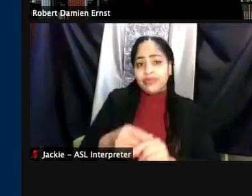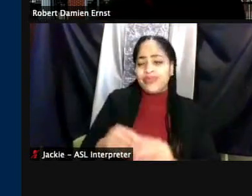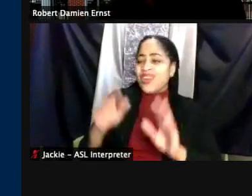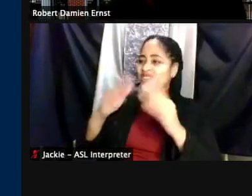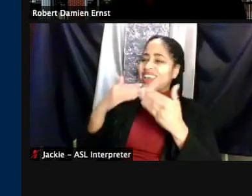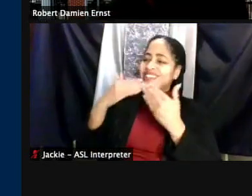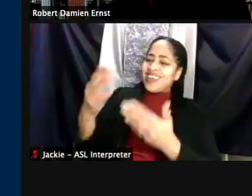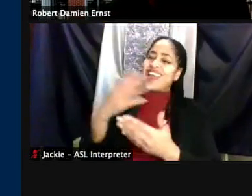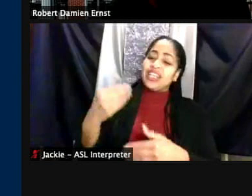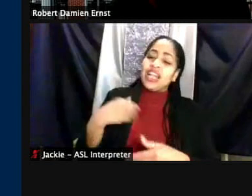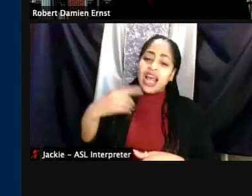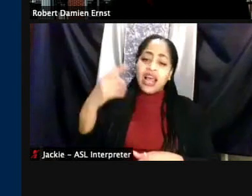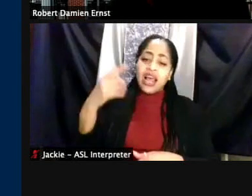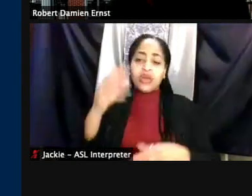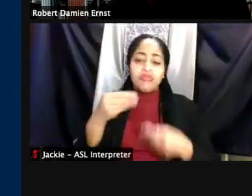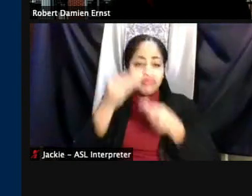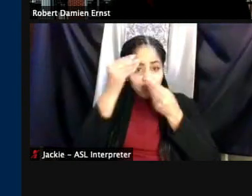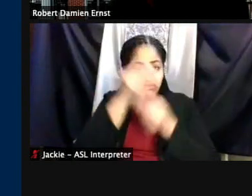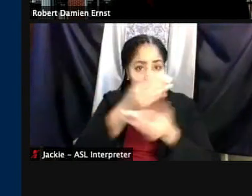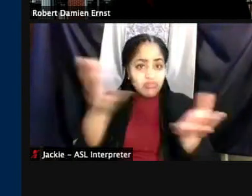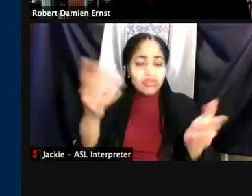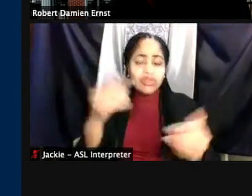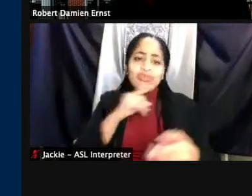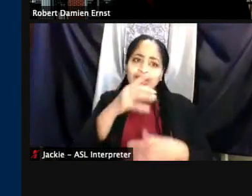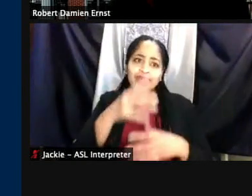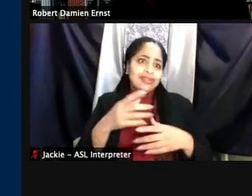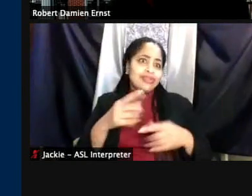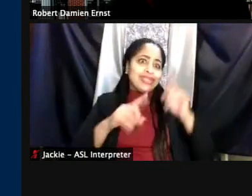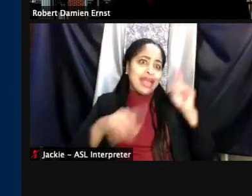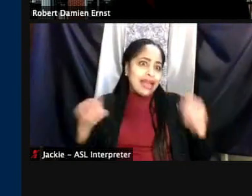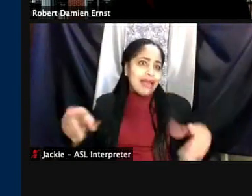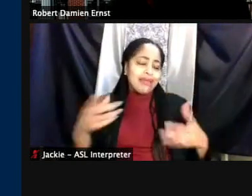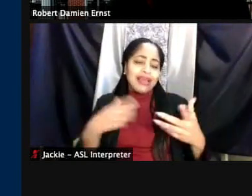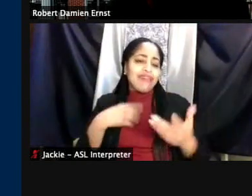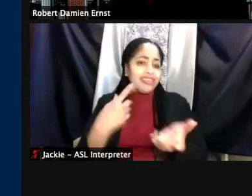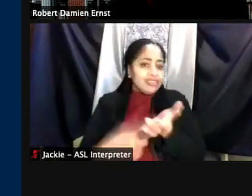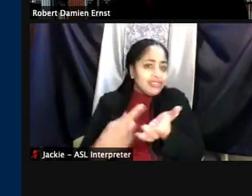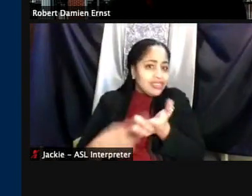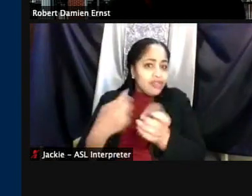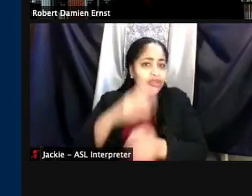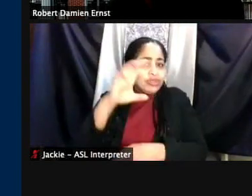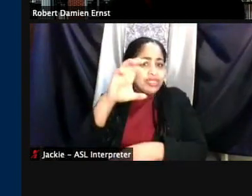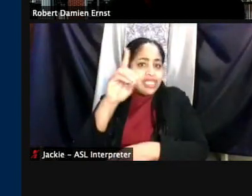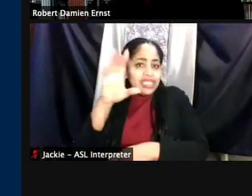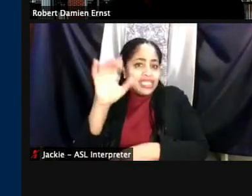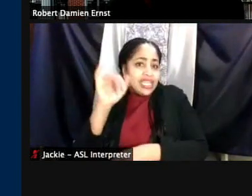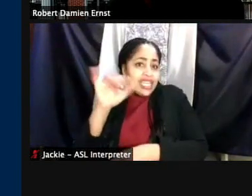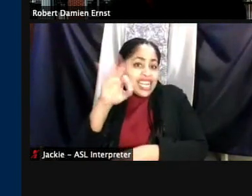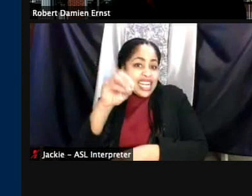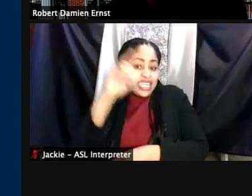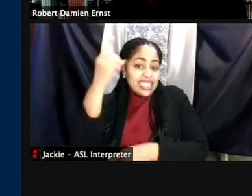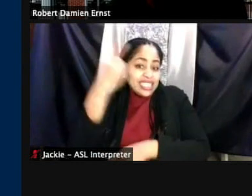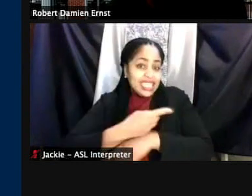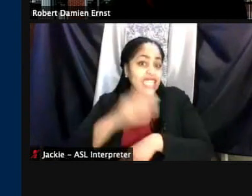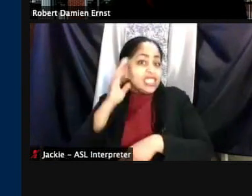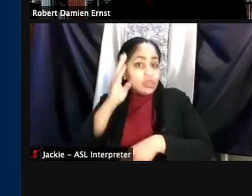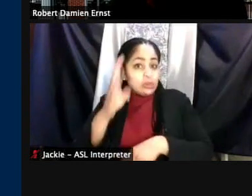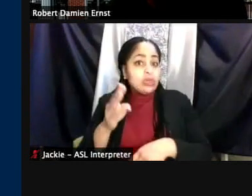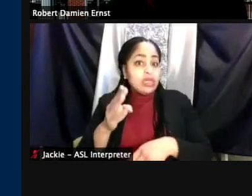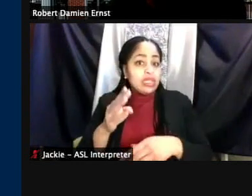I'll just throw out the fact that this is so dynamic. There is talk at least from the CDC that that 90 days is actually gonna be increased